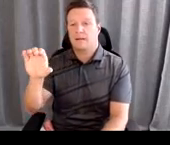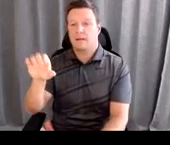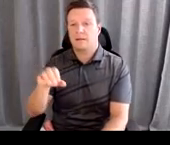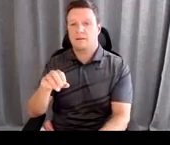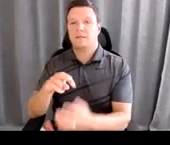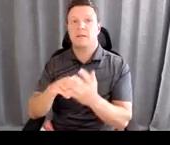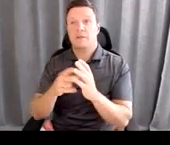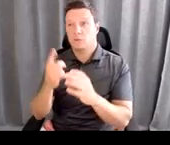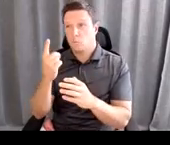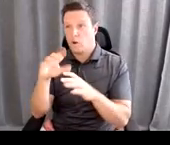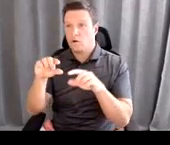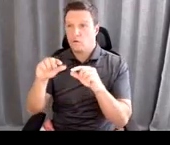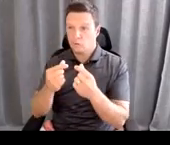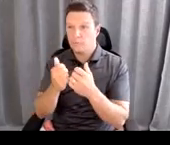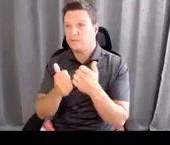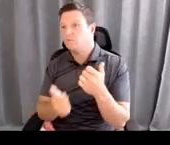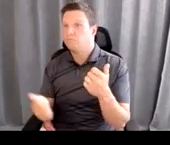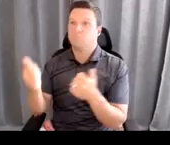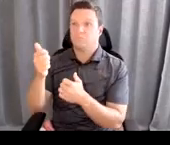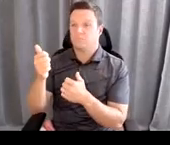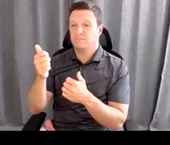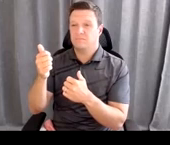So it is a person providing a service